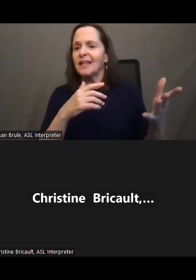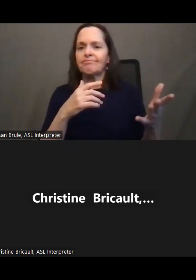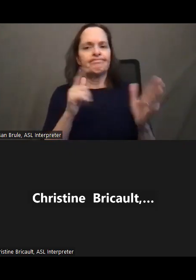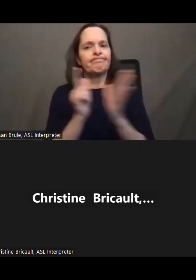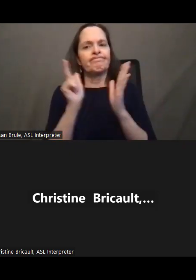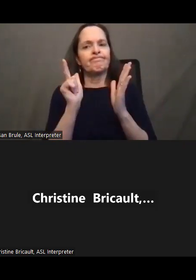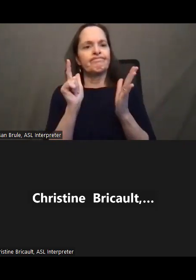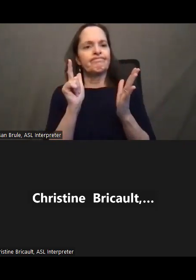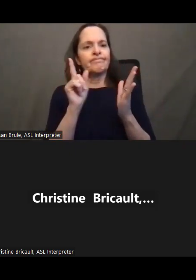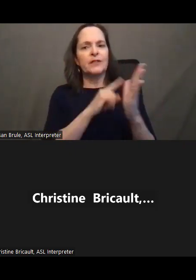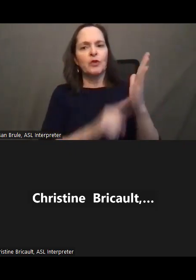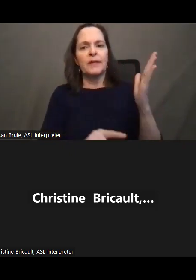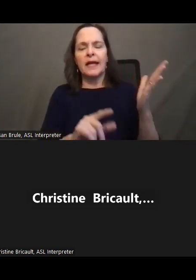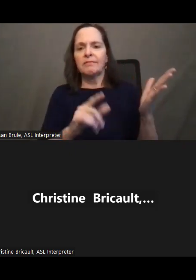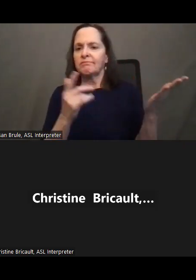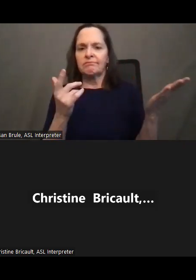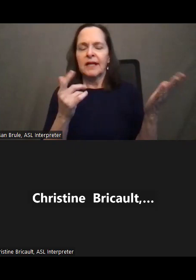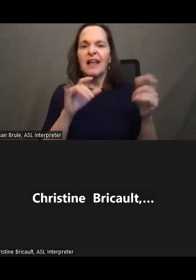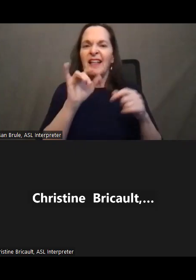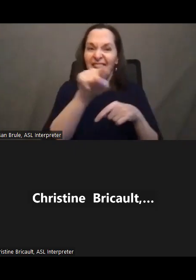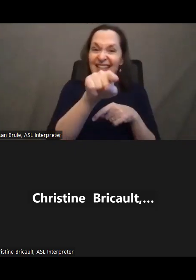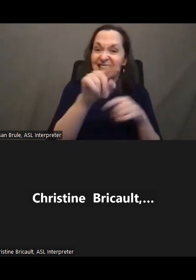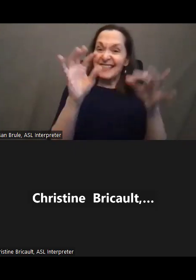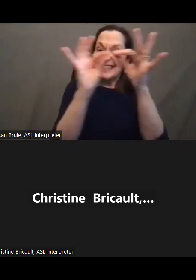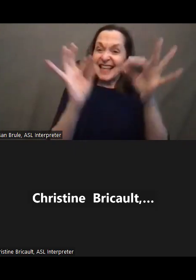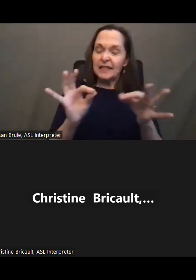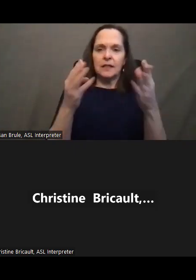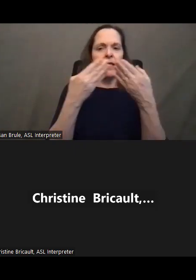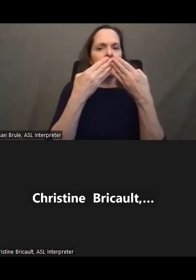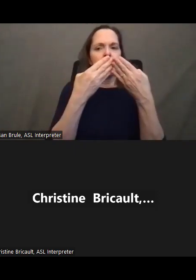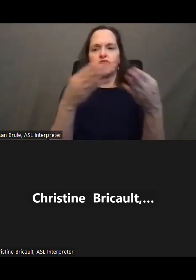It doesn't just apply to when and employee is sitting at their desk.